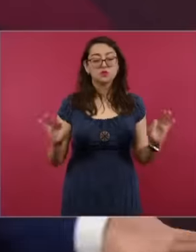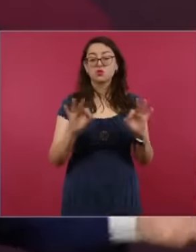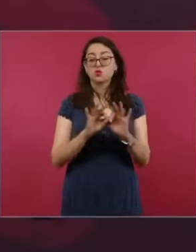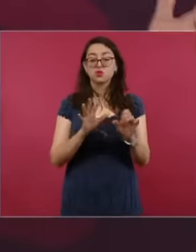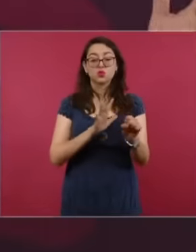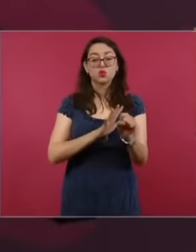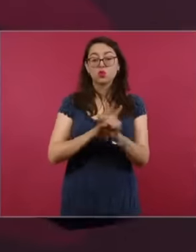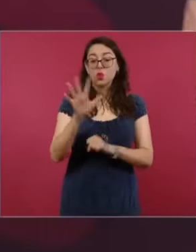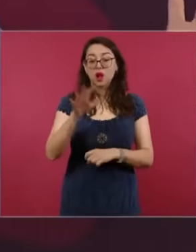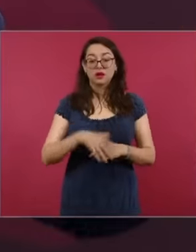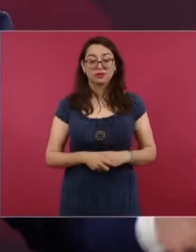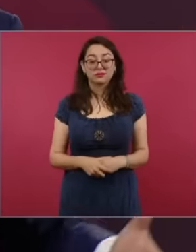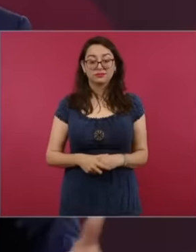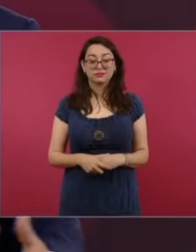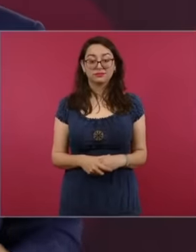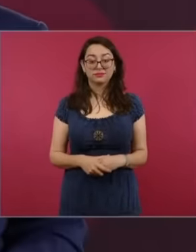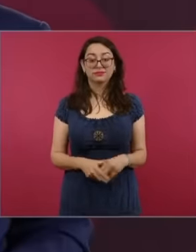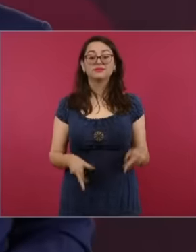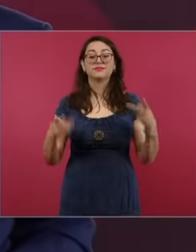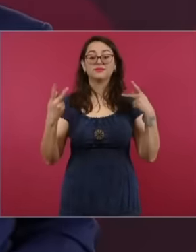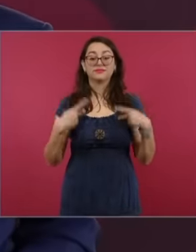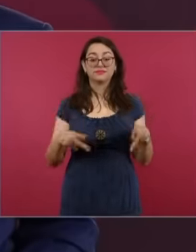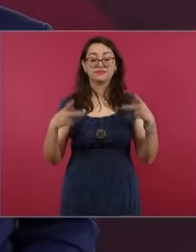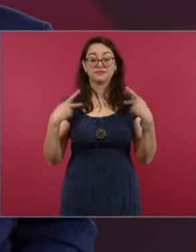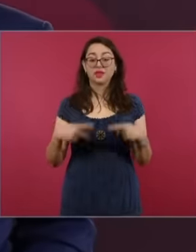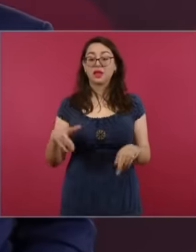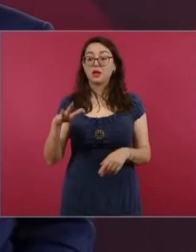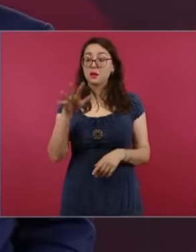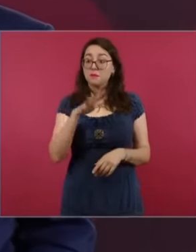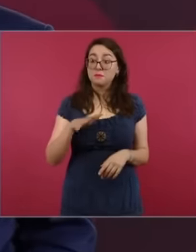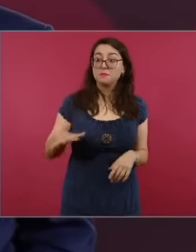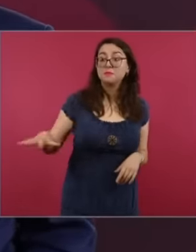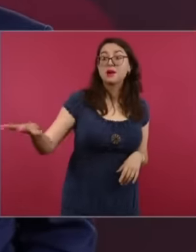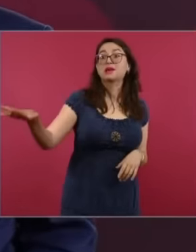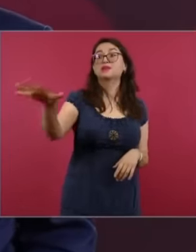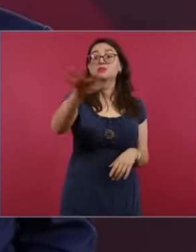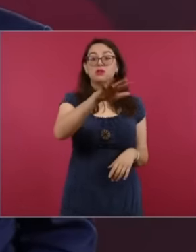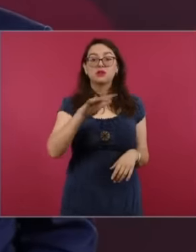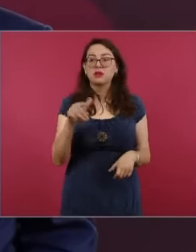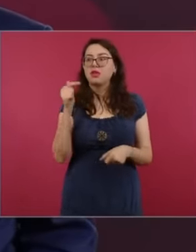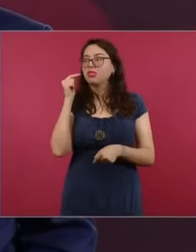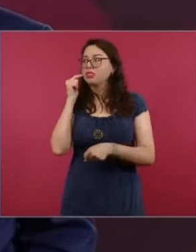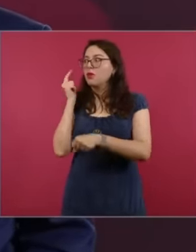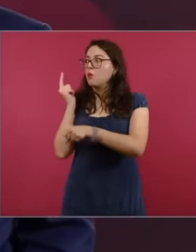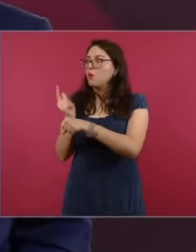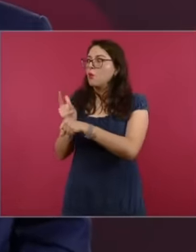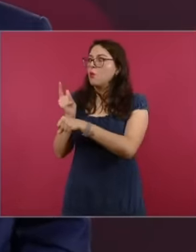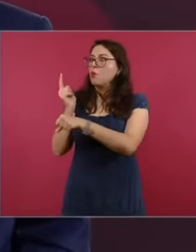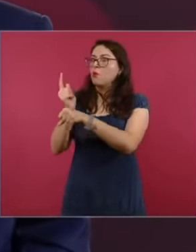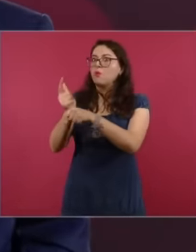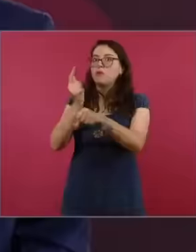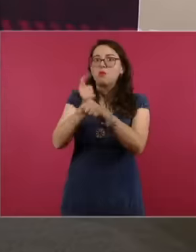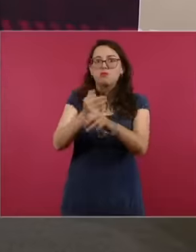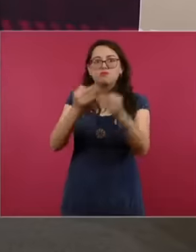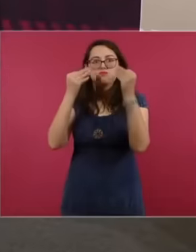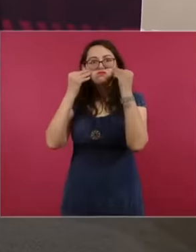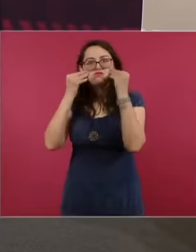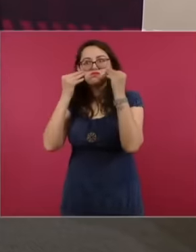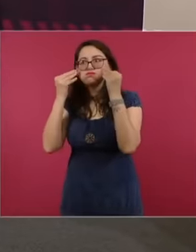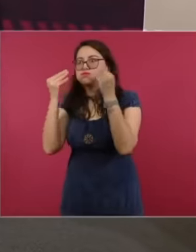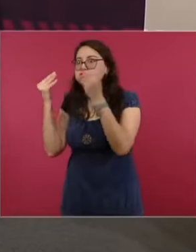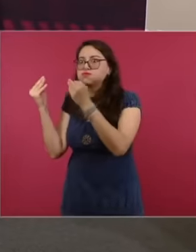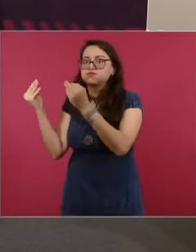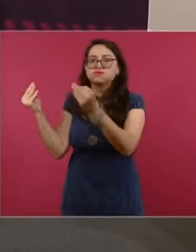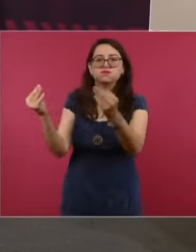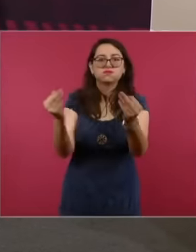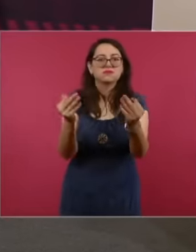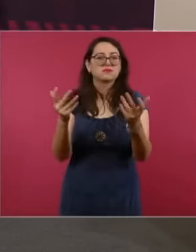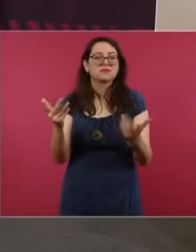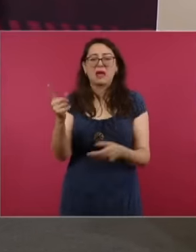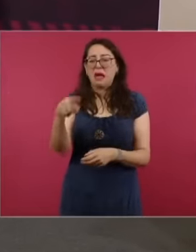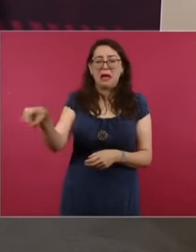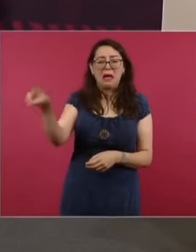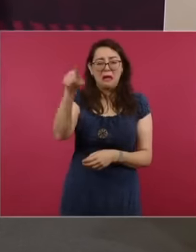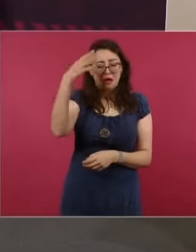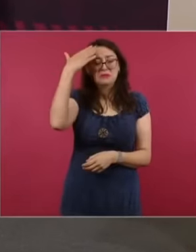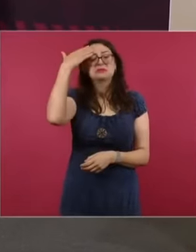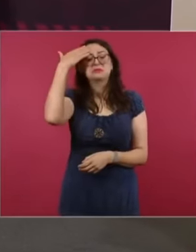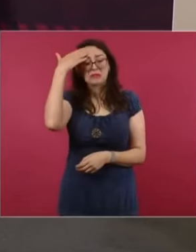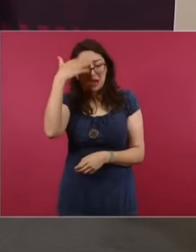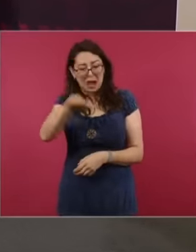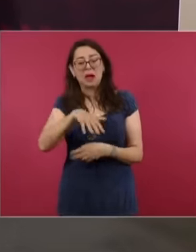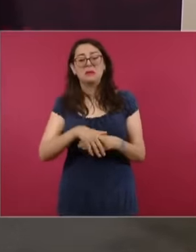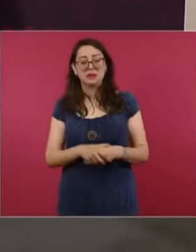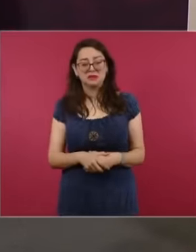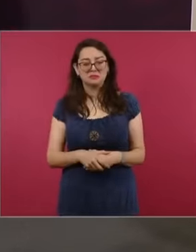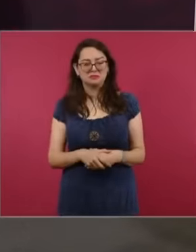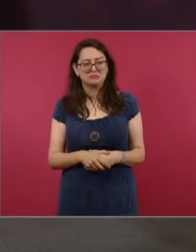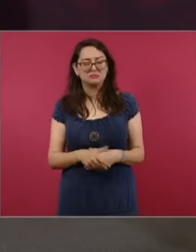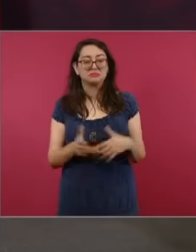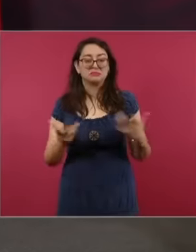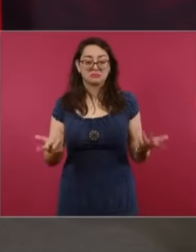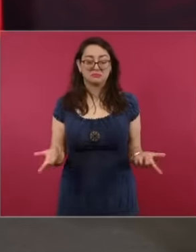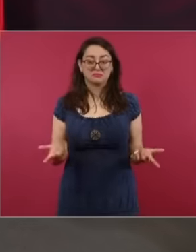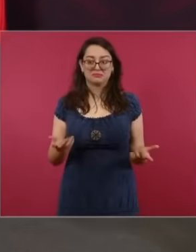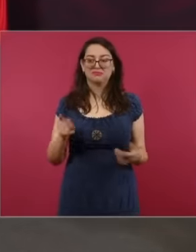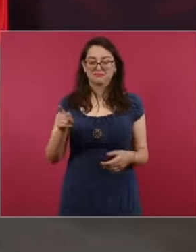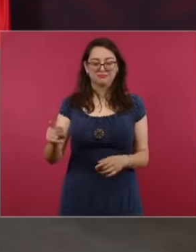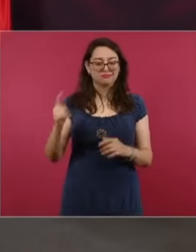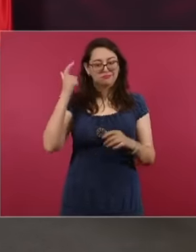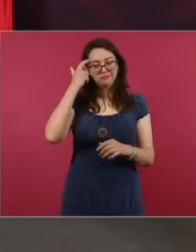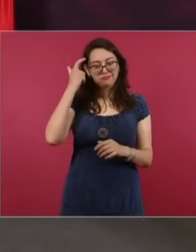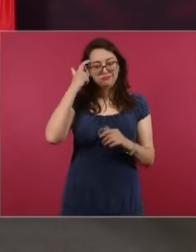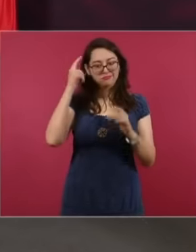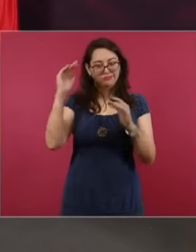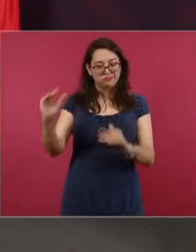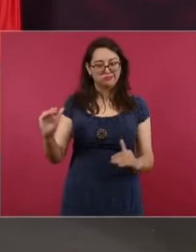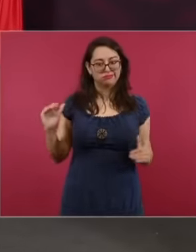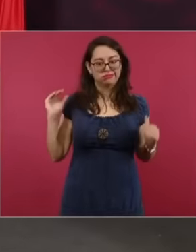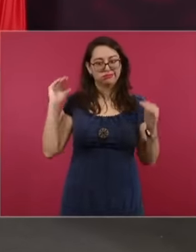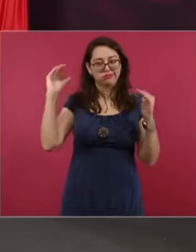very conscious people the people are a lot of piece a very intelligent people very